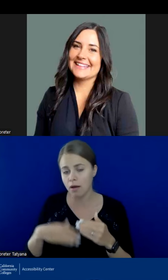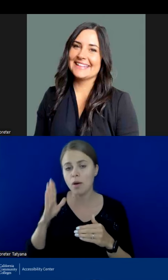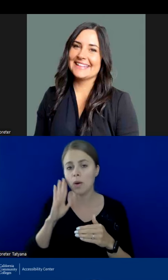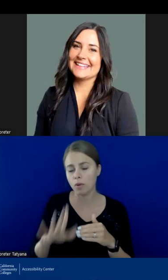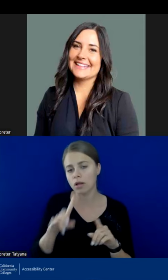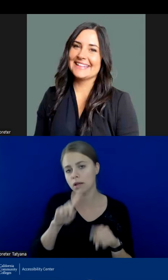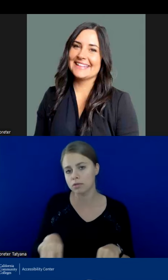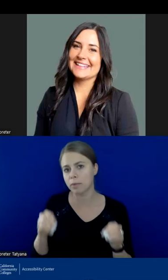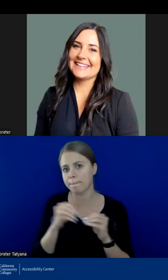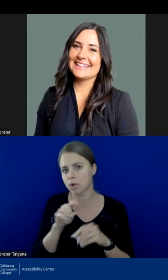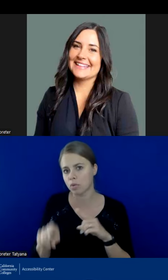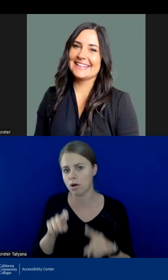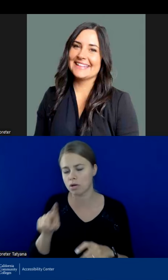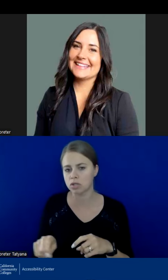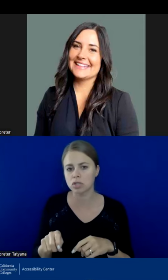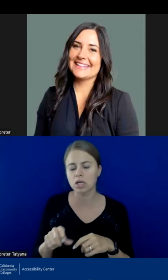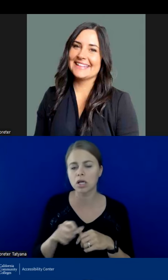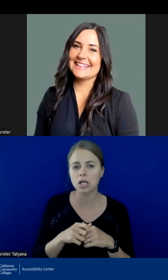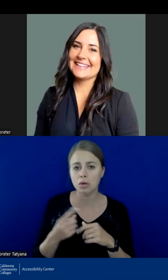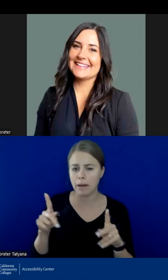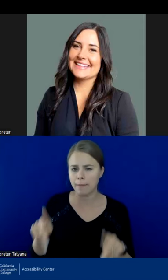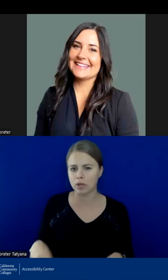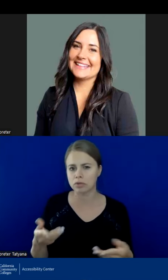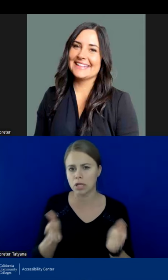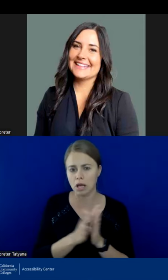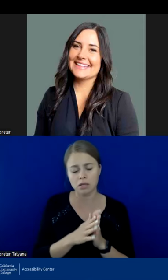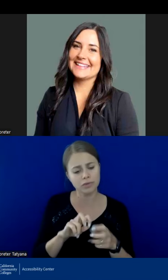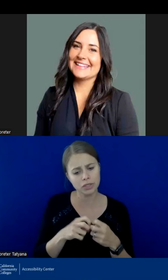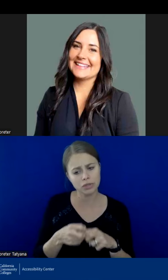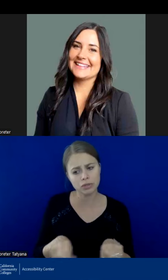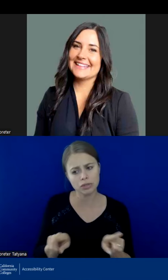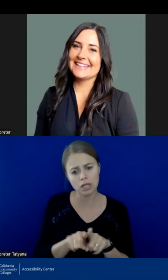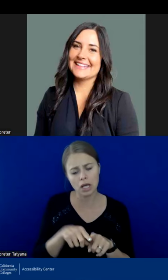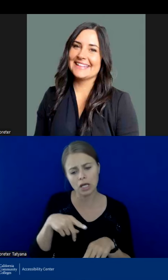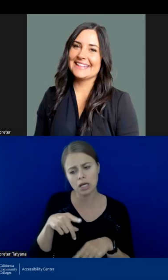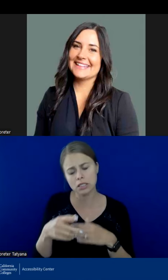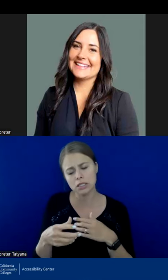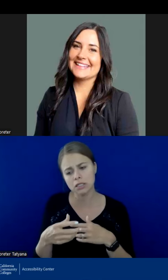So Cilia asked, for issues such as poor contrast, fancy fonts,